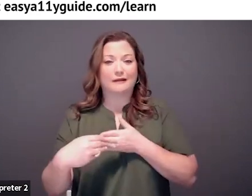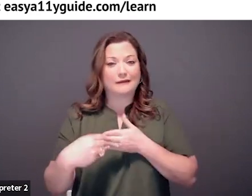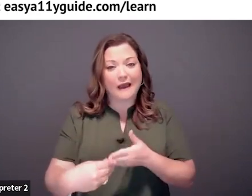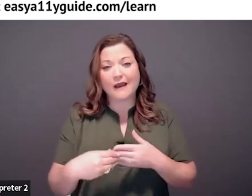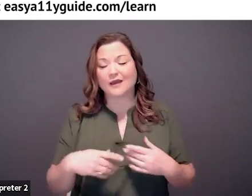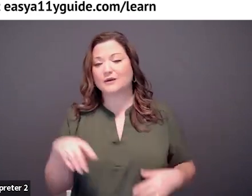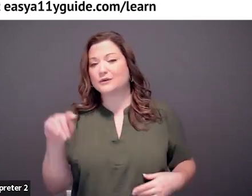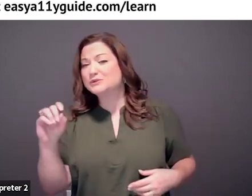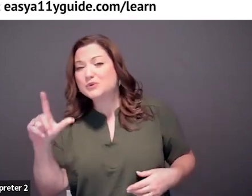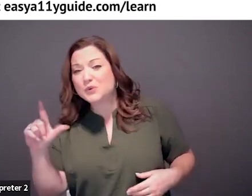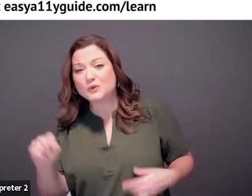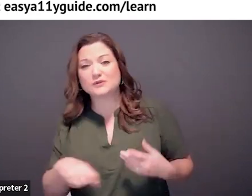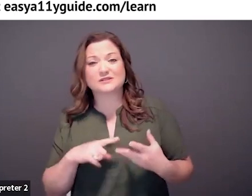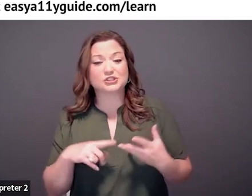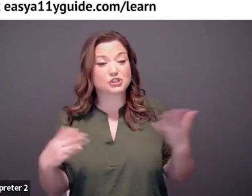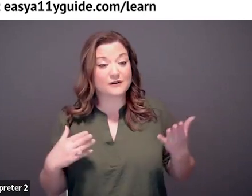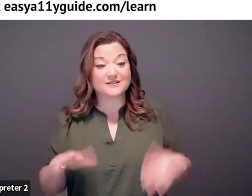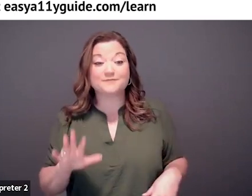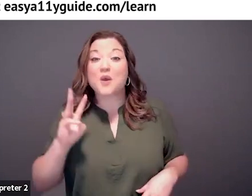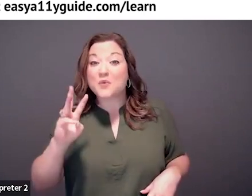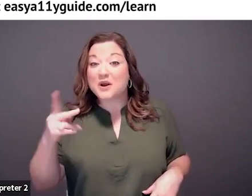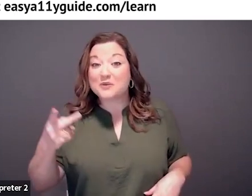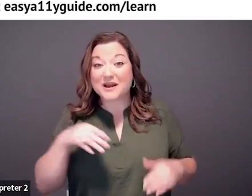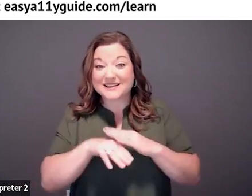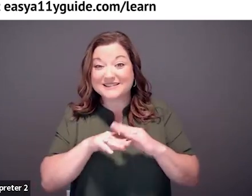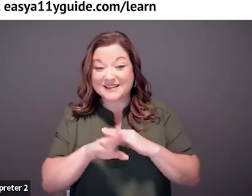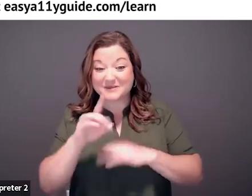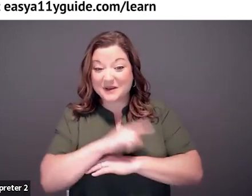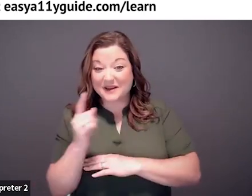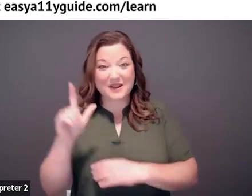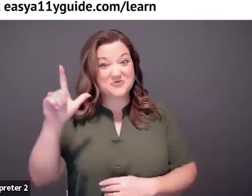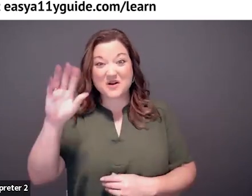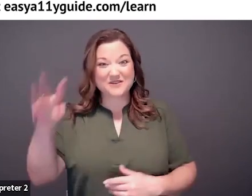WordPress Accessibility Day is next week, 24 hours of accessibility talks.